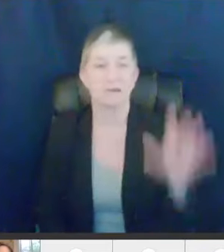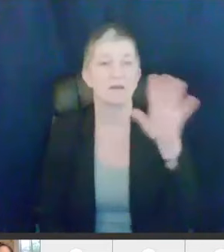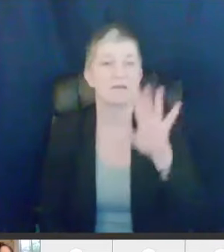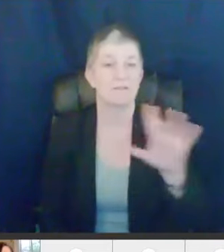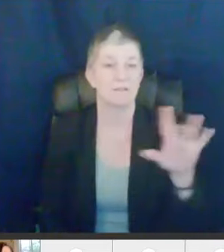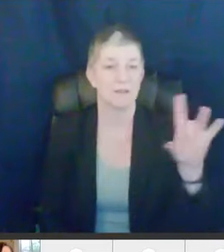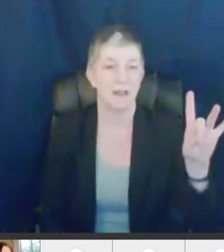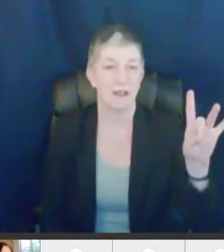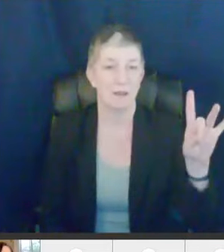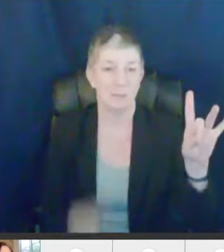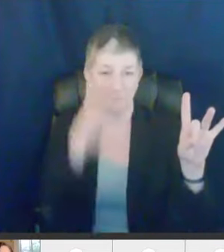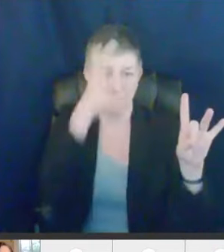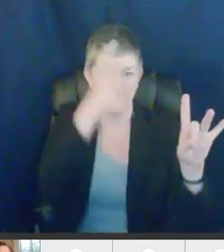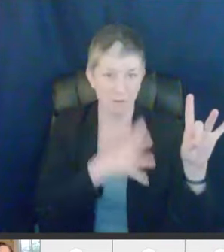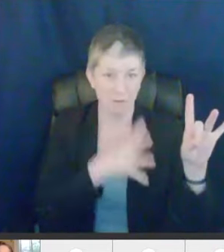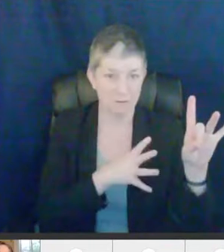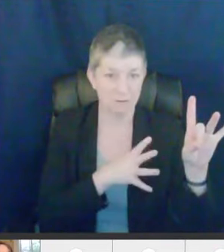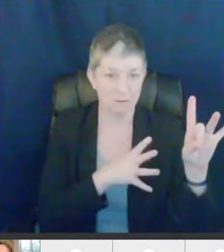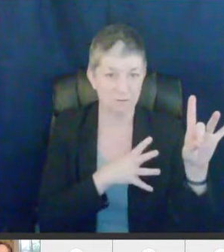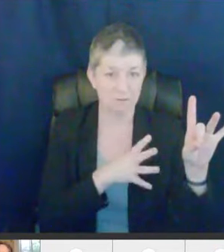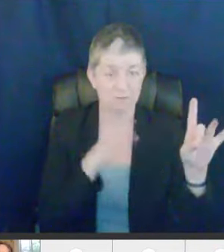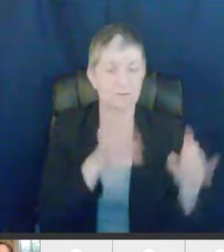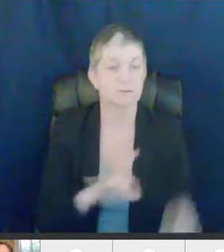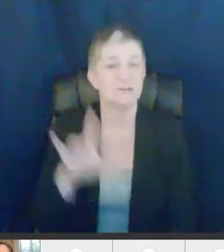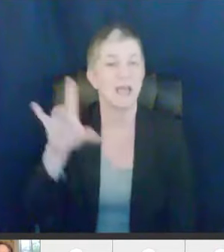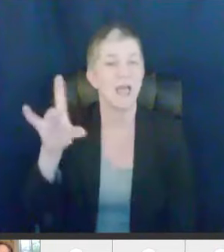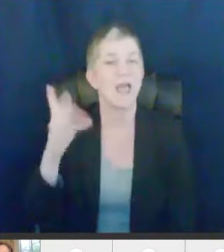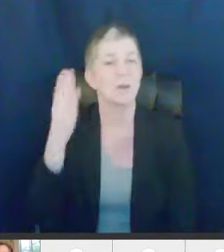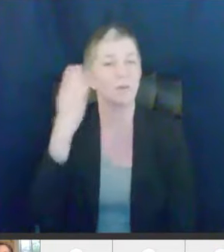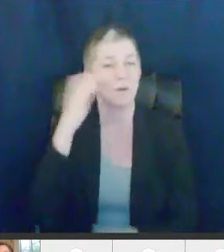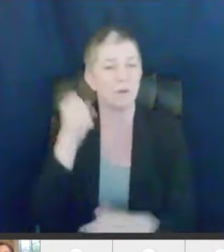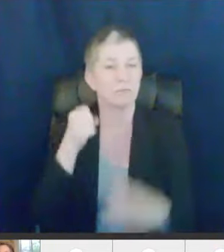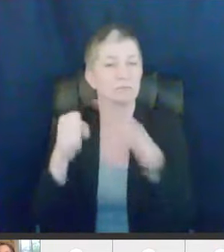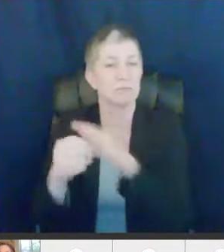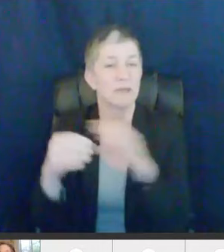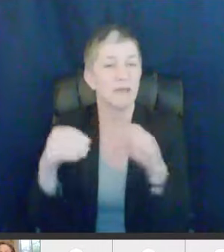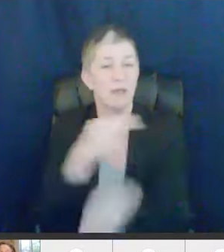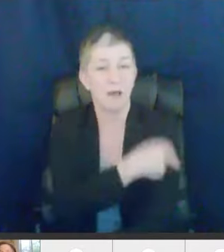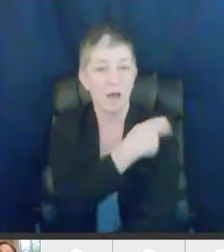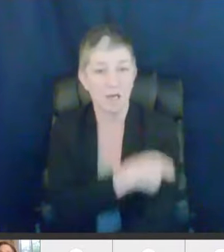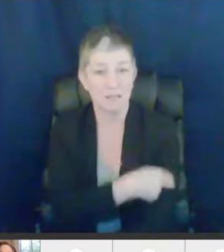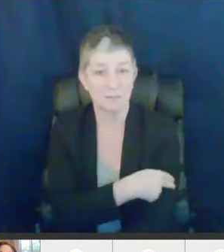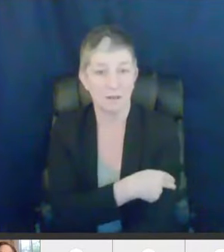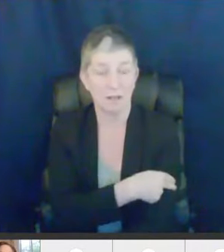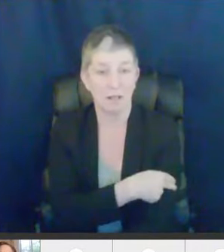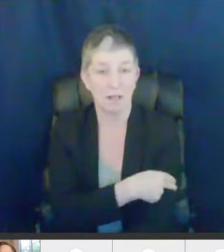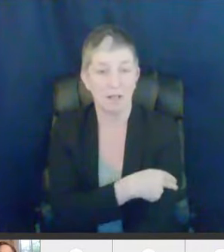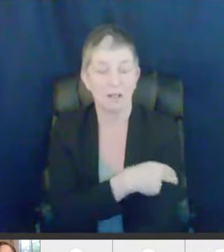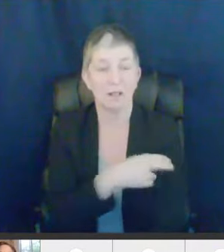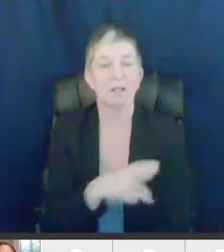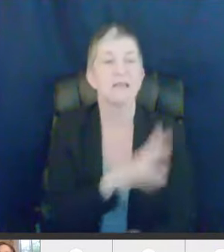8 are known to be hospitalized a six are known to be at home in isolation and we